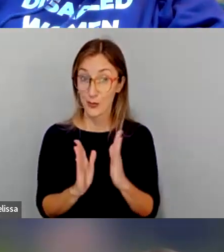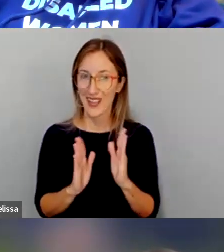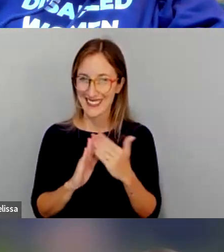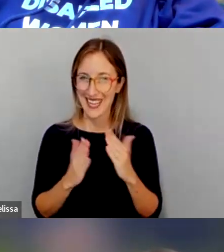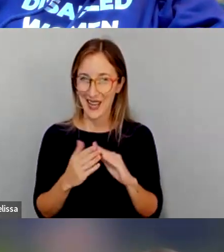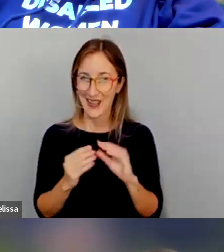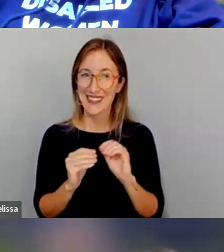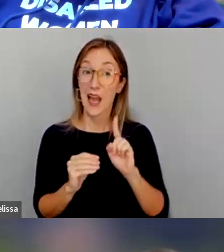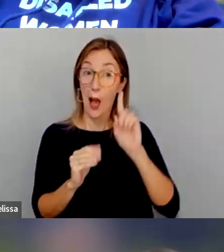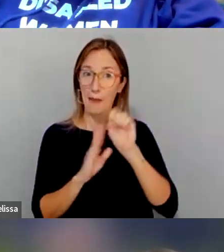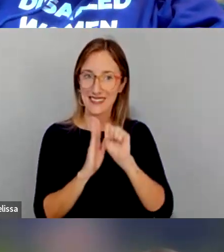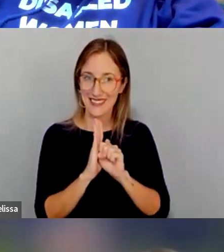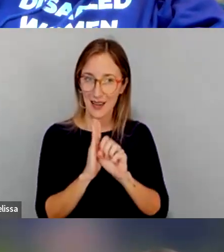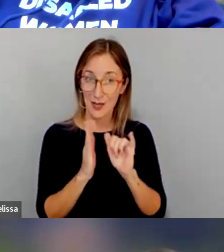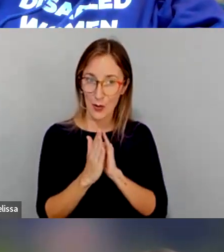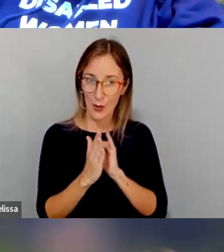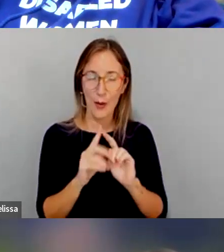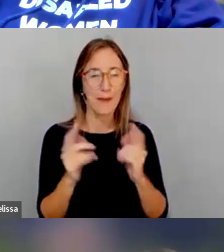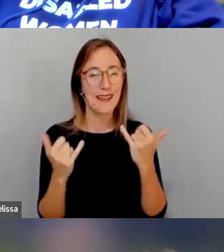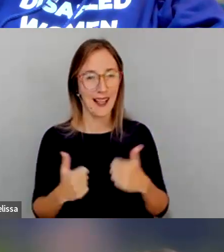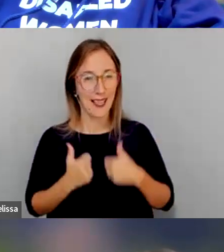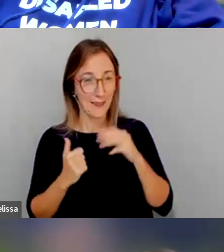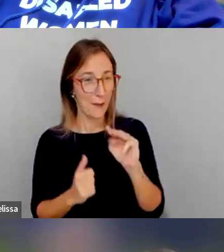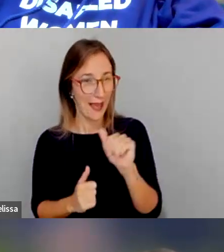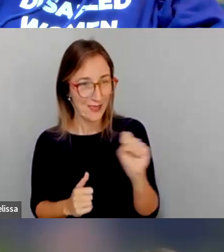Thank you for sharing. I'm Abby and I use she/they pronouns.